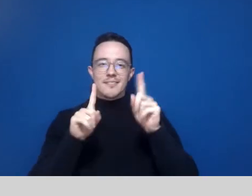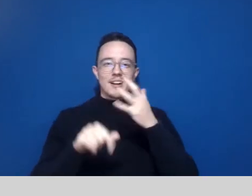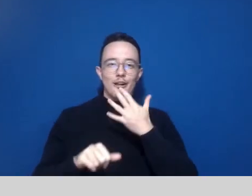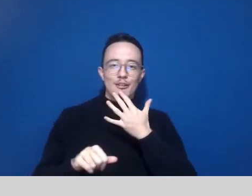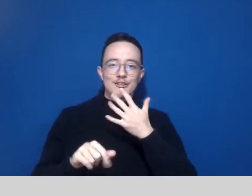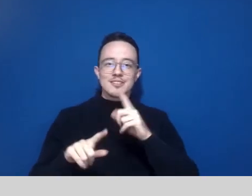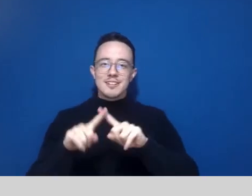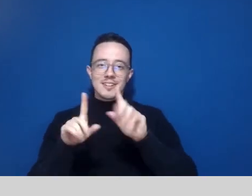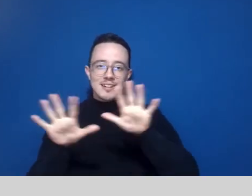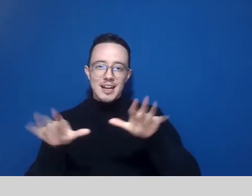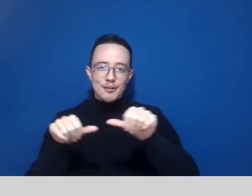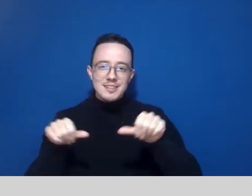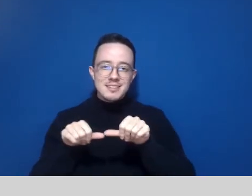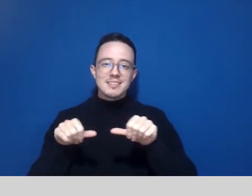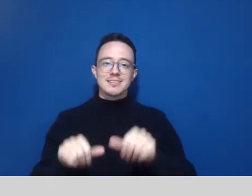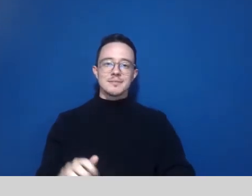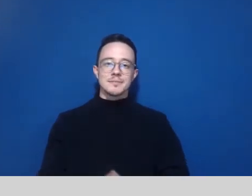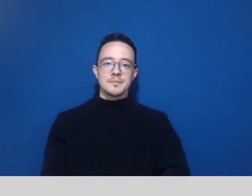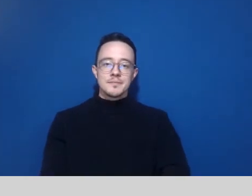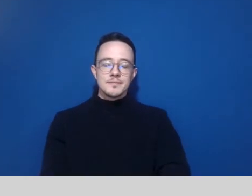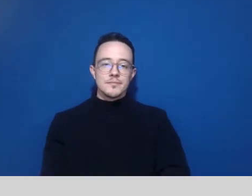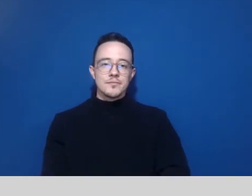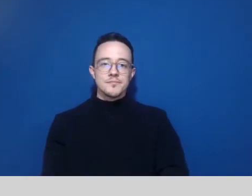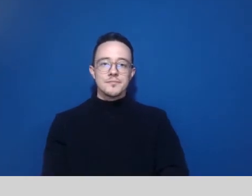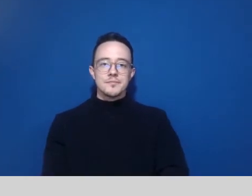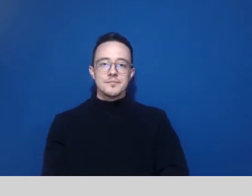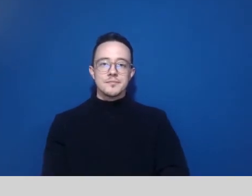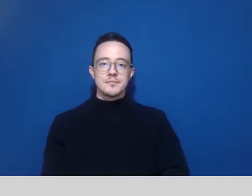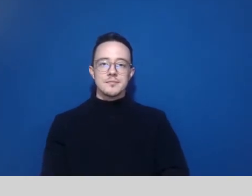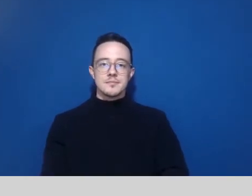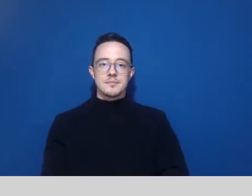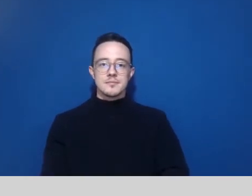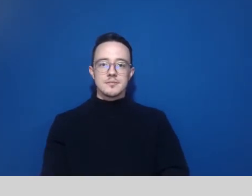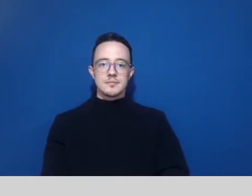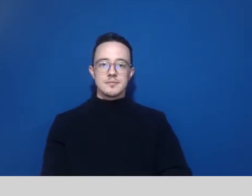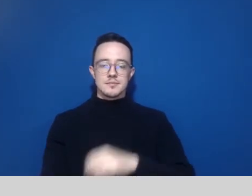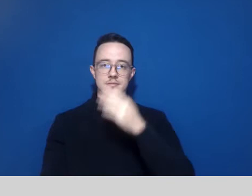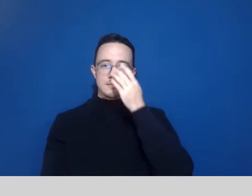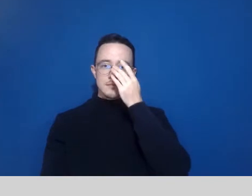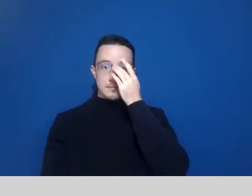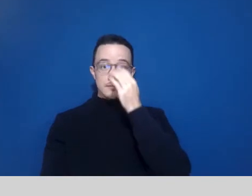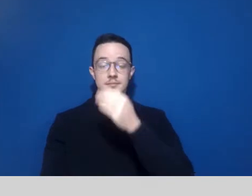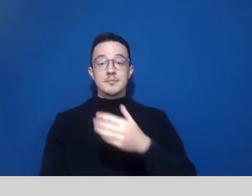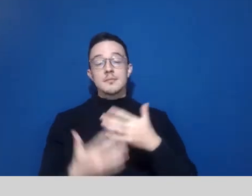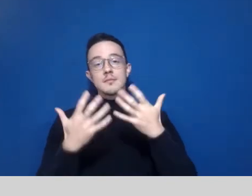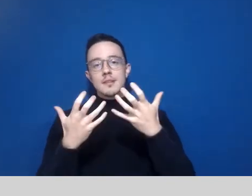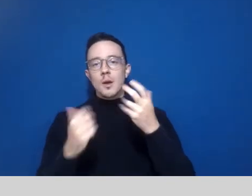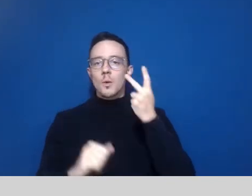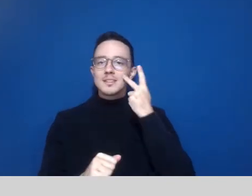as options there. And, actually, if we facet by that, we can say... You know what? For the 392 cinnamon squirrels,